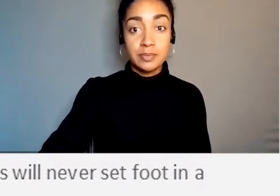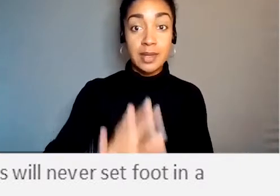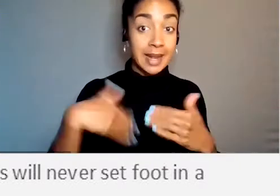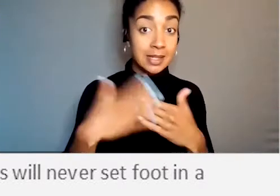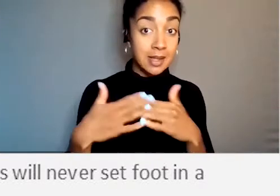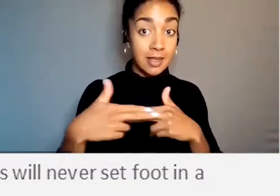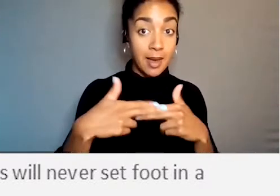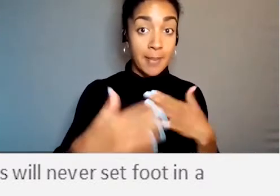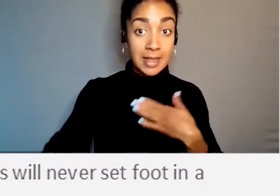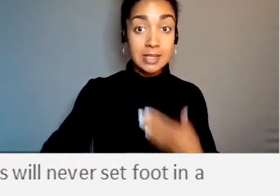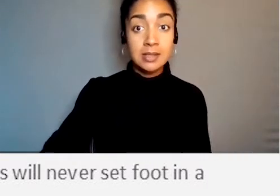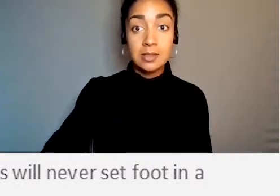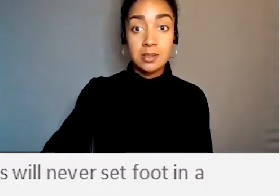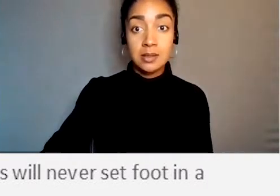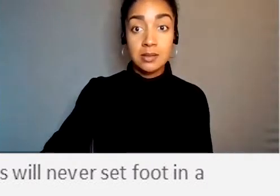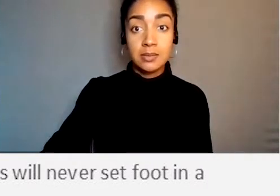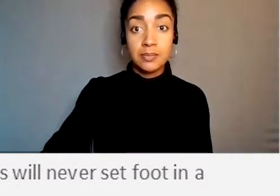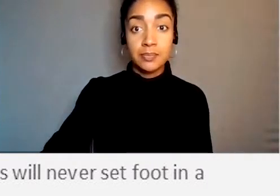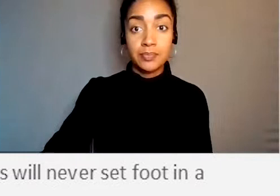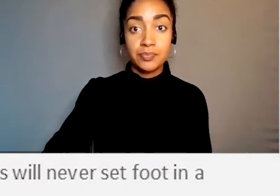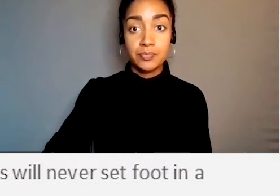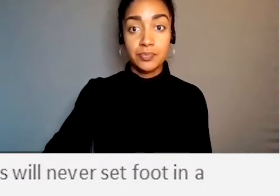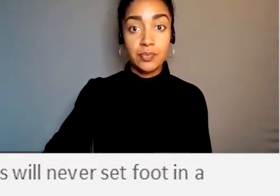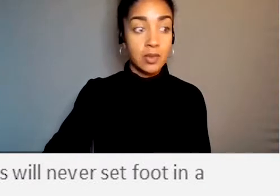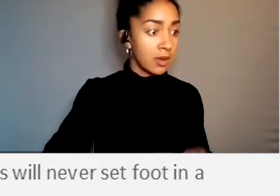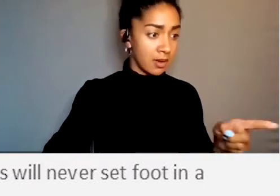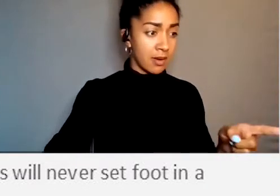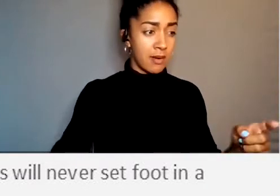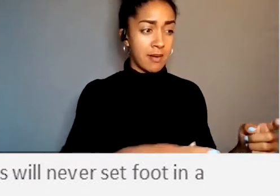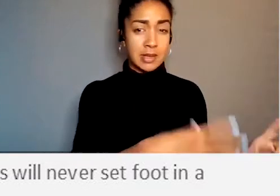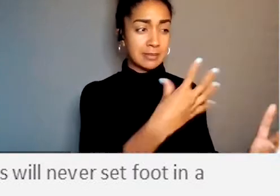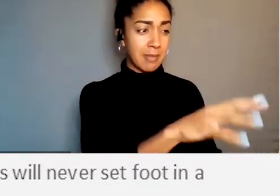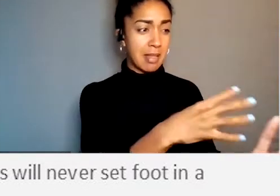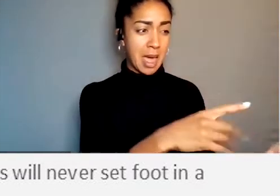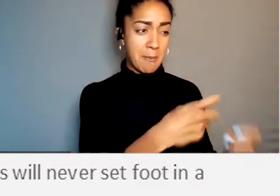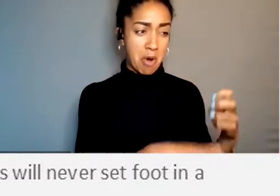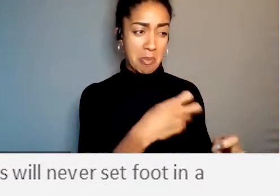I just wanted to take a moment to break down the barriers to adolescent girls education.